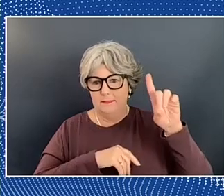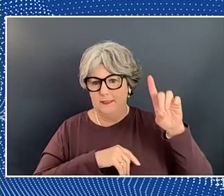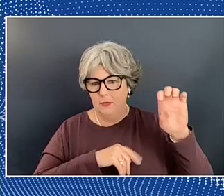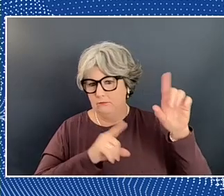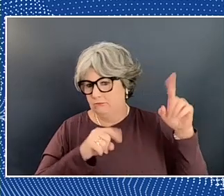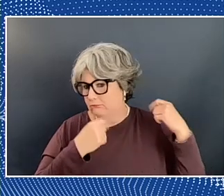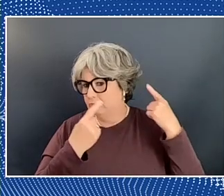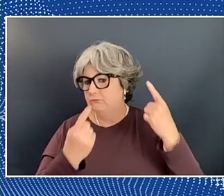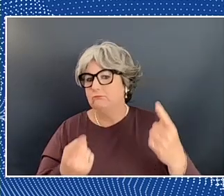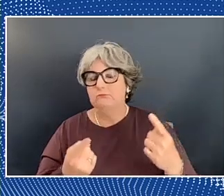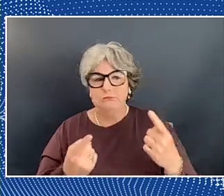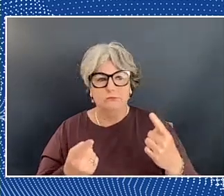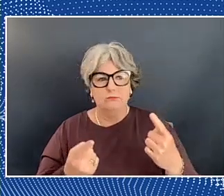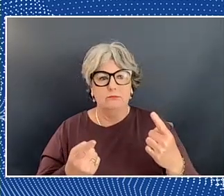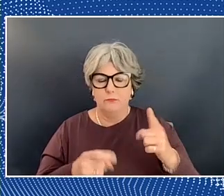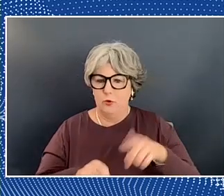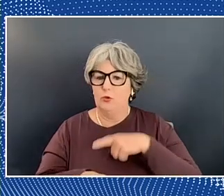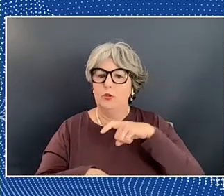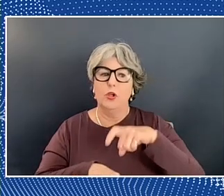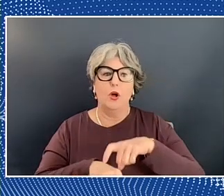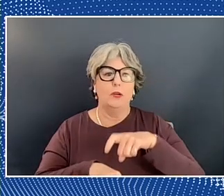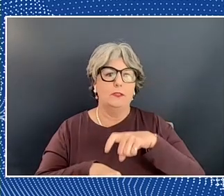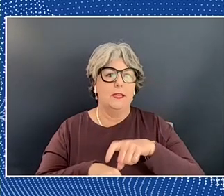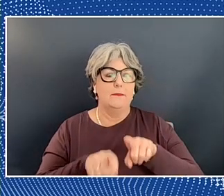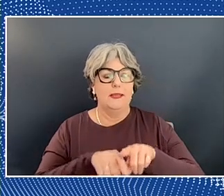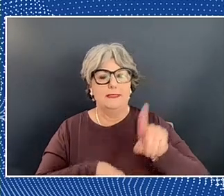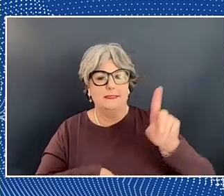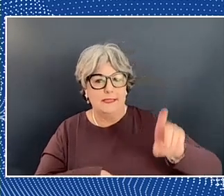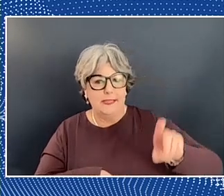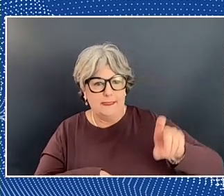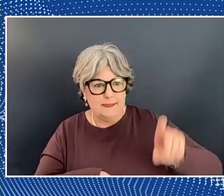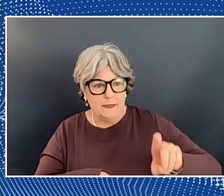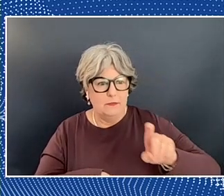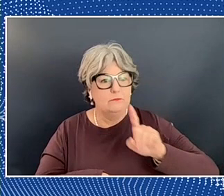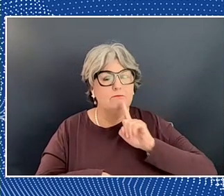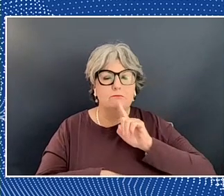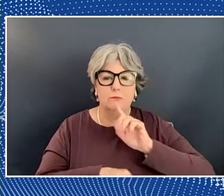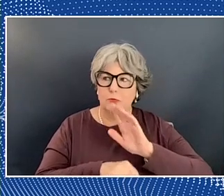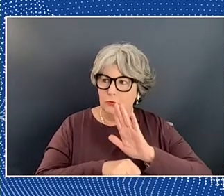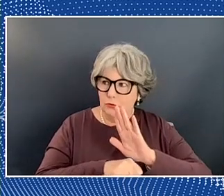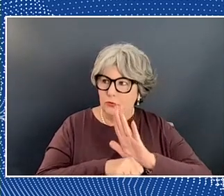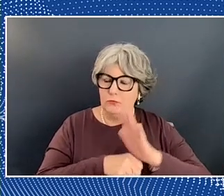on for a long time as necessary to ensure that regardless of the particular